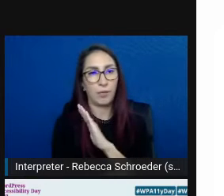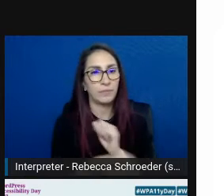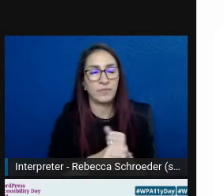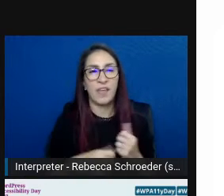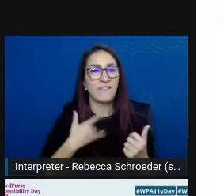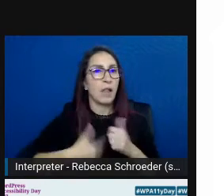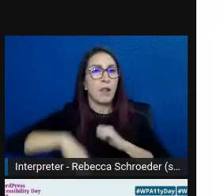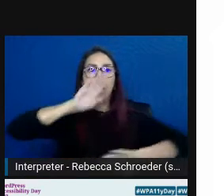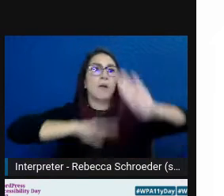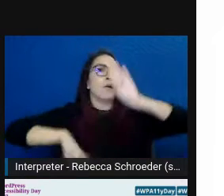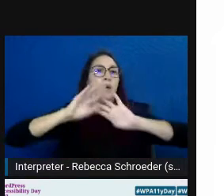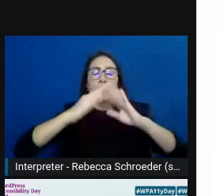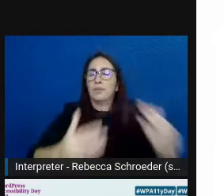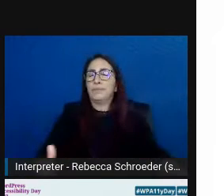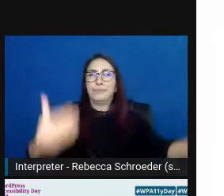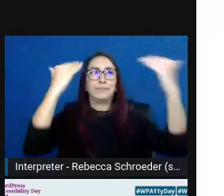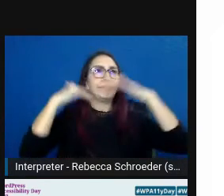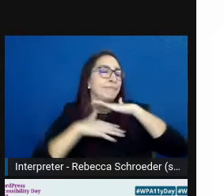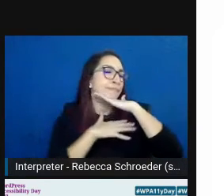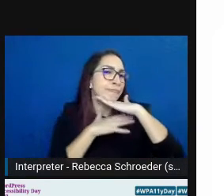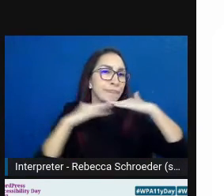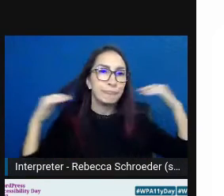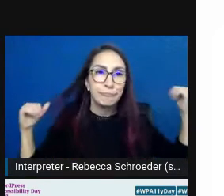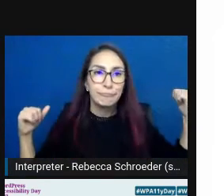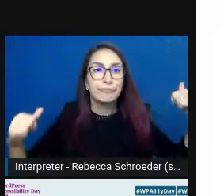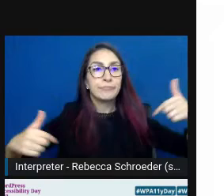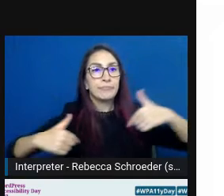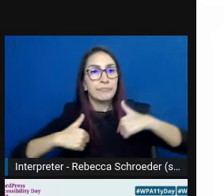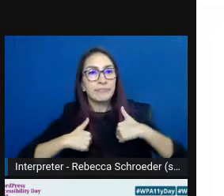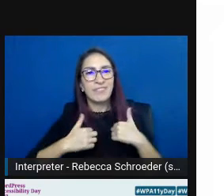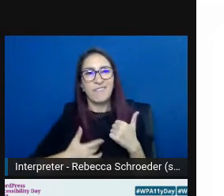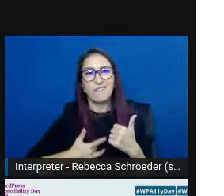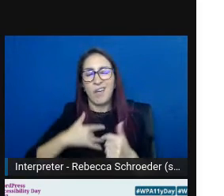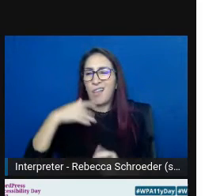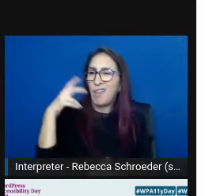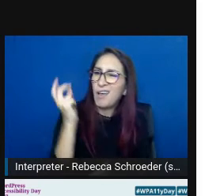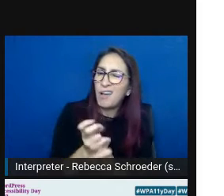It was very difficult and there was so much work.